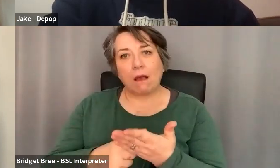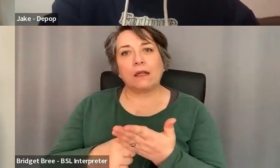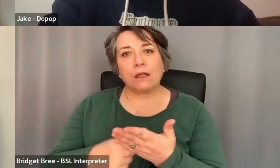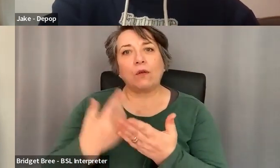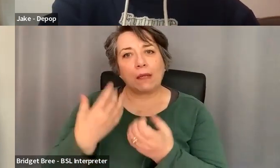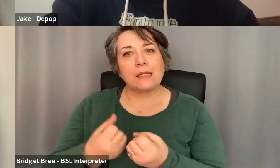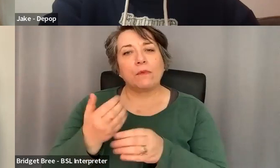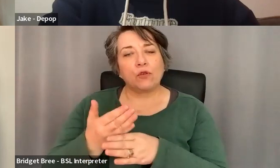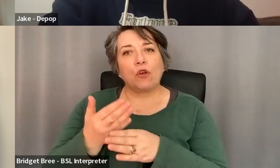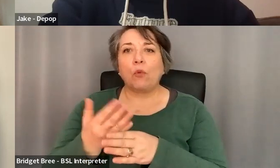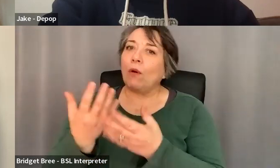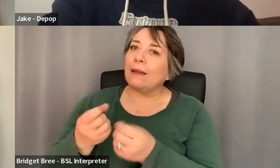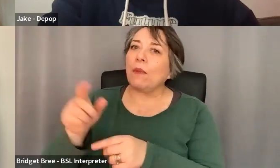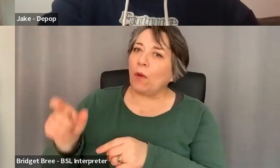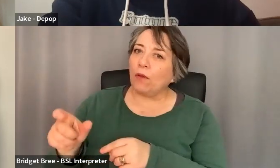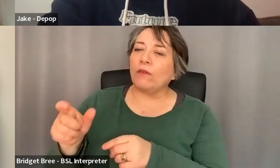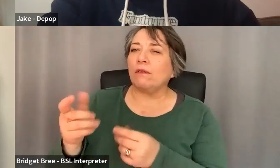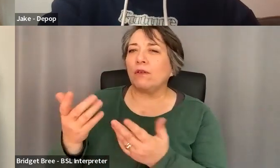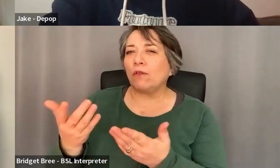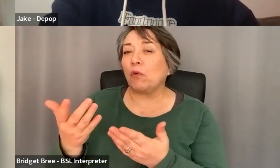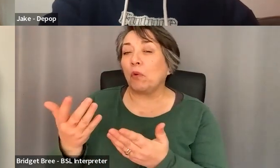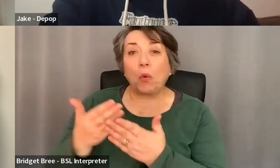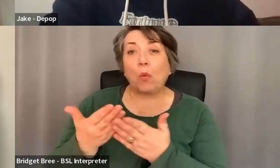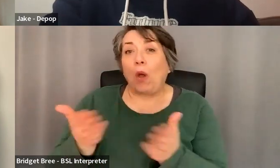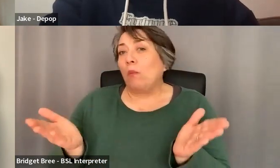getting to know the space. be open to considering it. So it's always worth asking. The question. If there's a specific adjustment you've got in mind. There'll be a load of things, it's worth asking the question if there's a